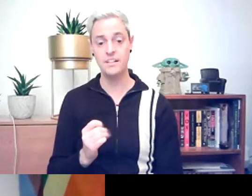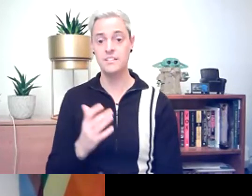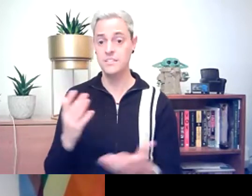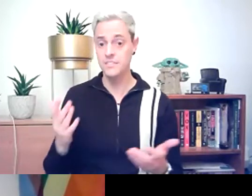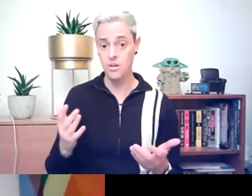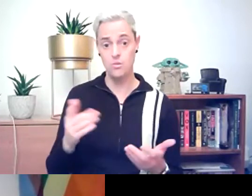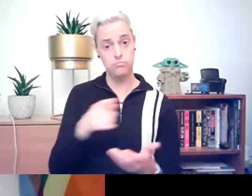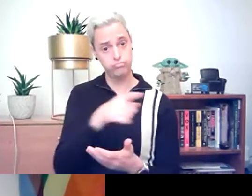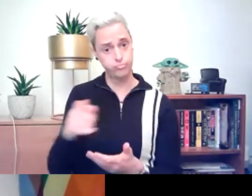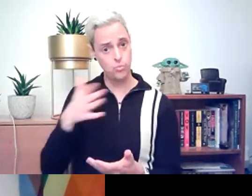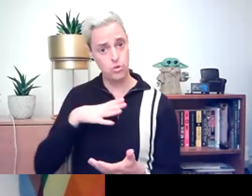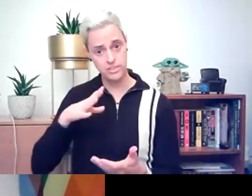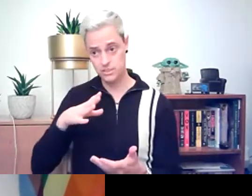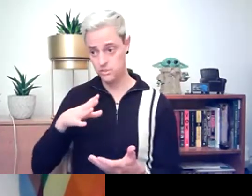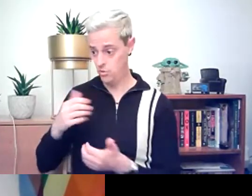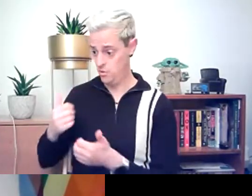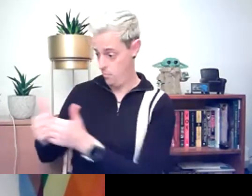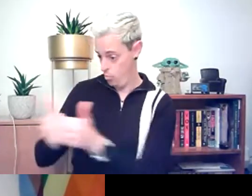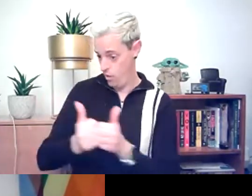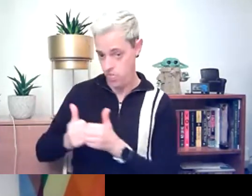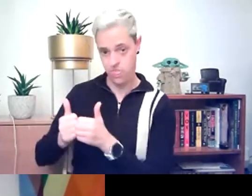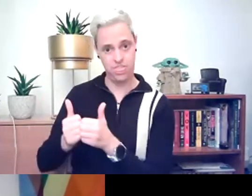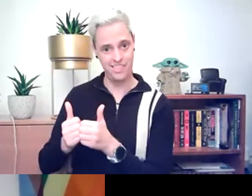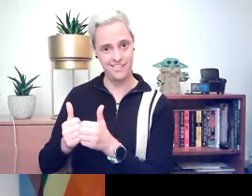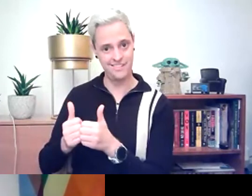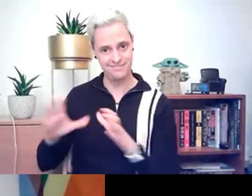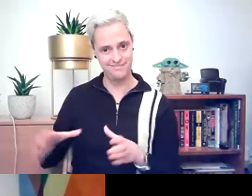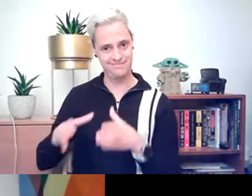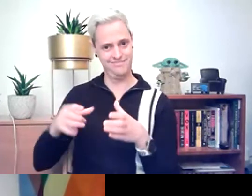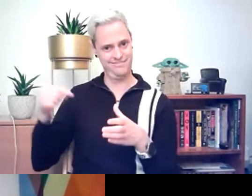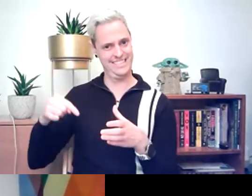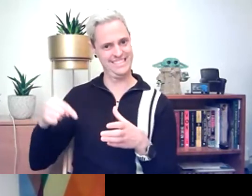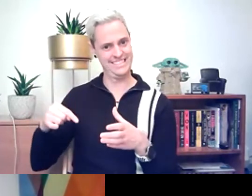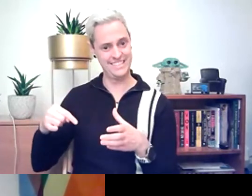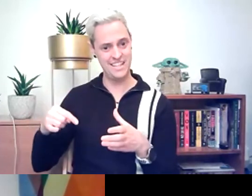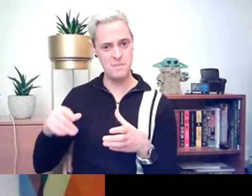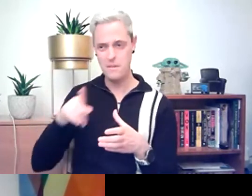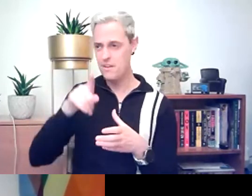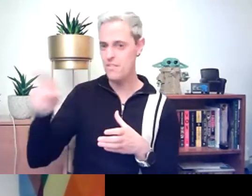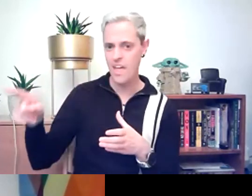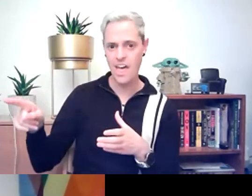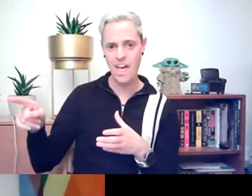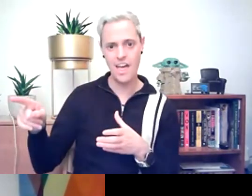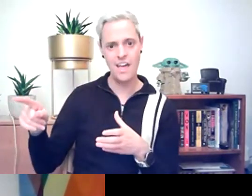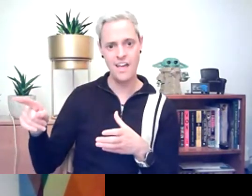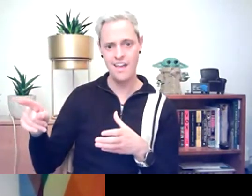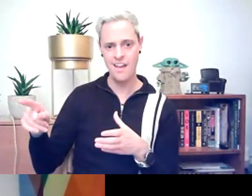to bring along so people who are absolutely in trend to starting point is you know if they're talking to me that I'm just to confuse lesbian and I need to just accept